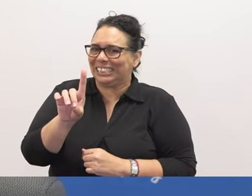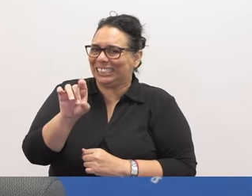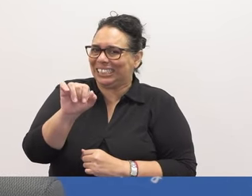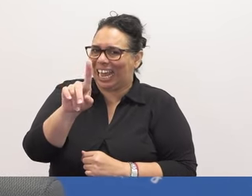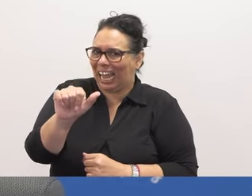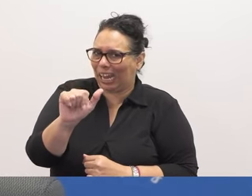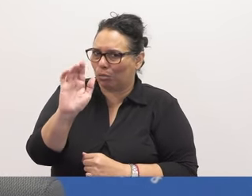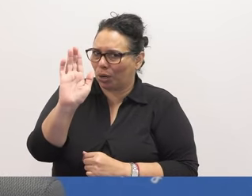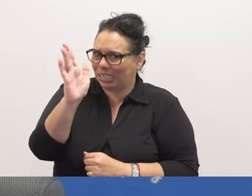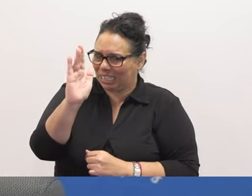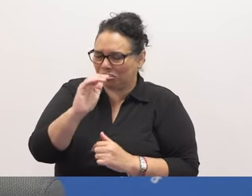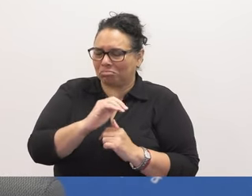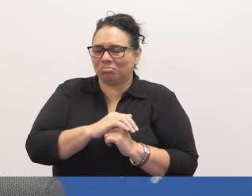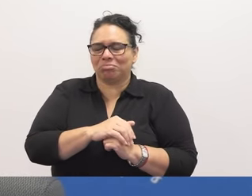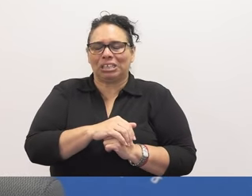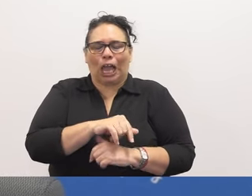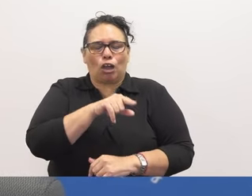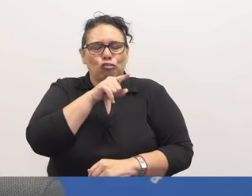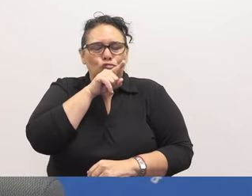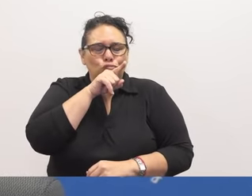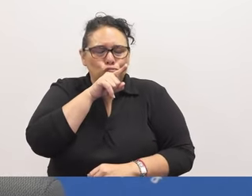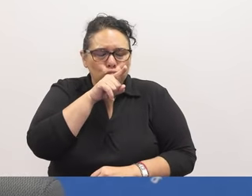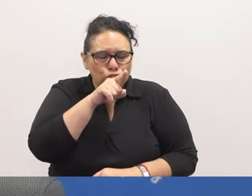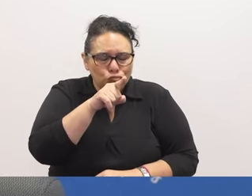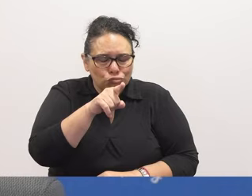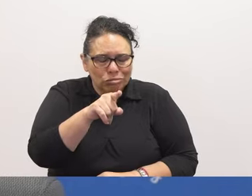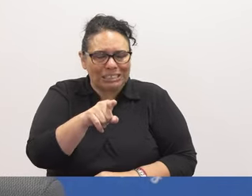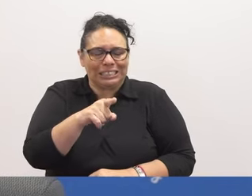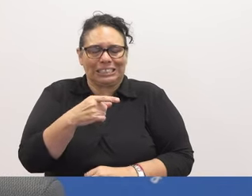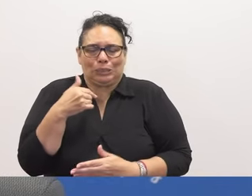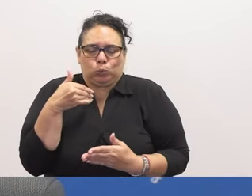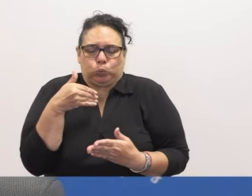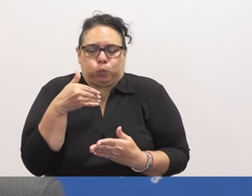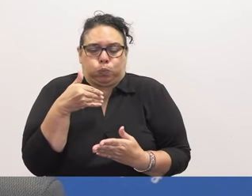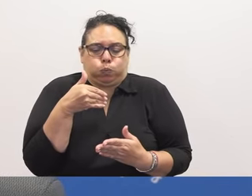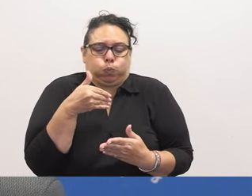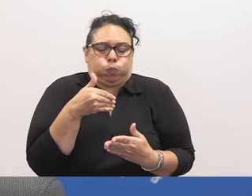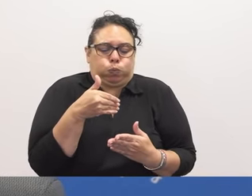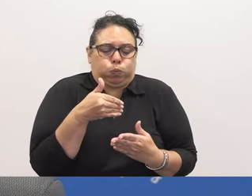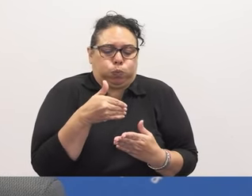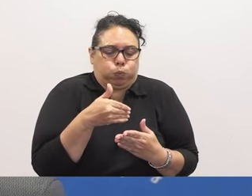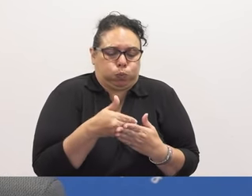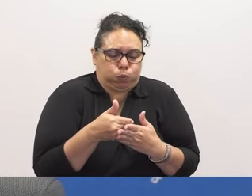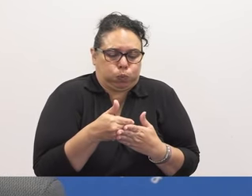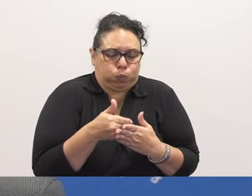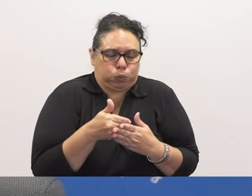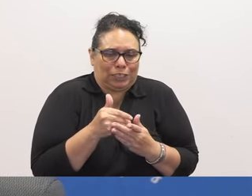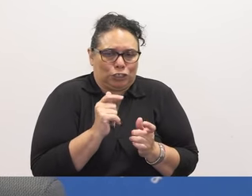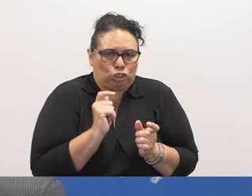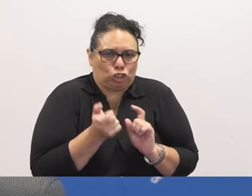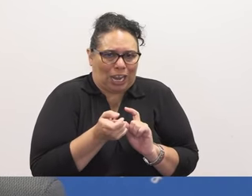is getting a really intimate sense of change happens in the classroom.